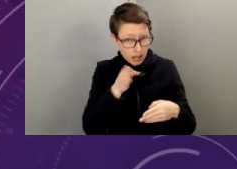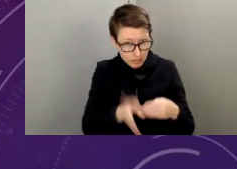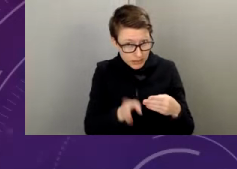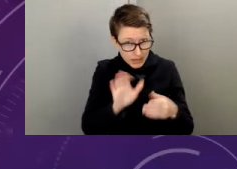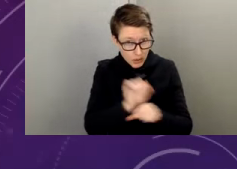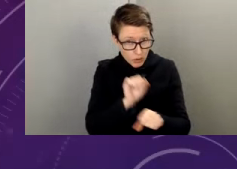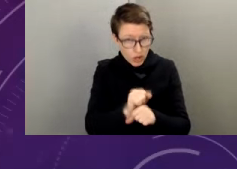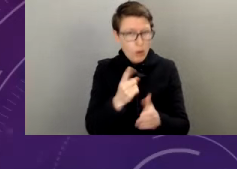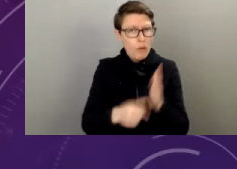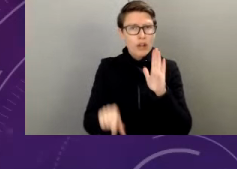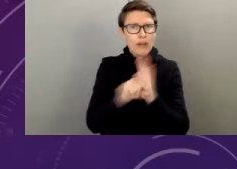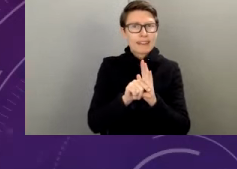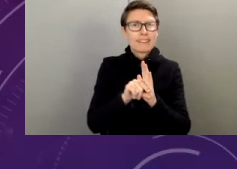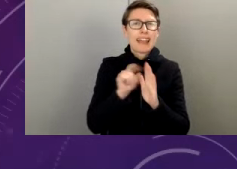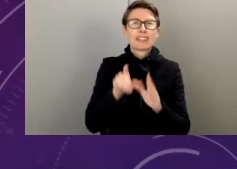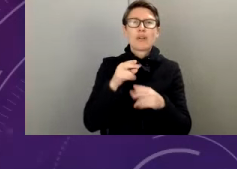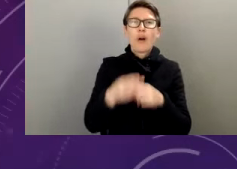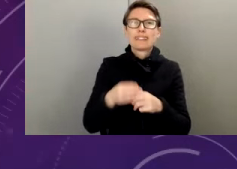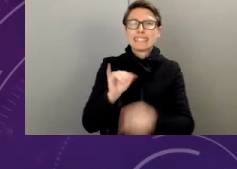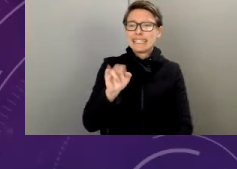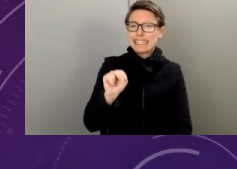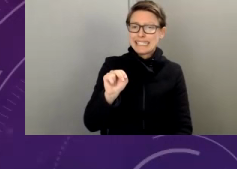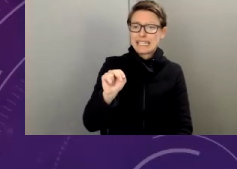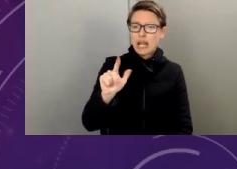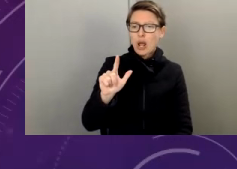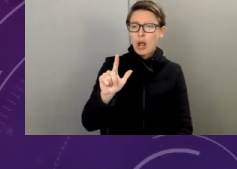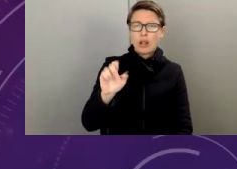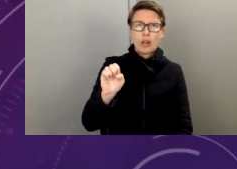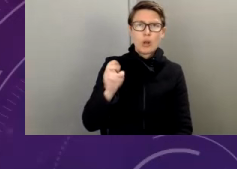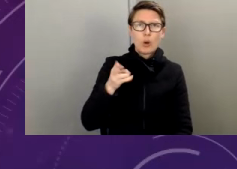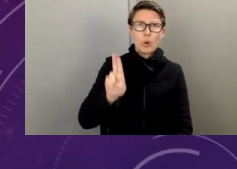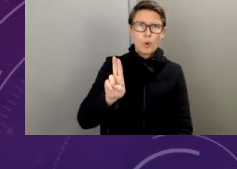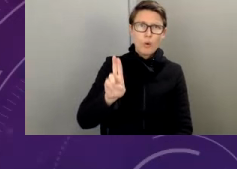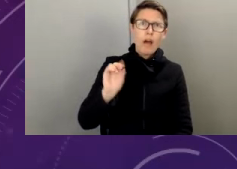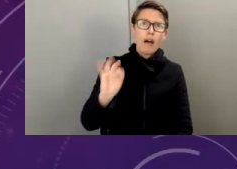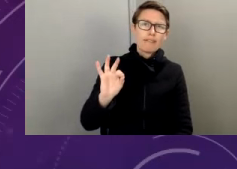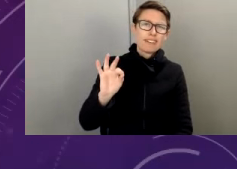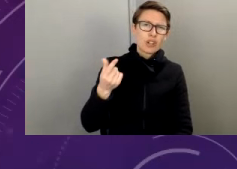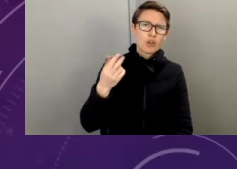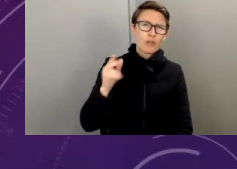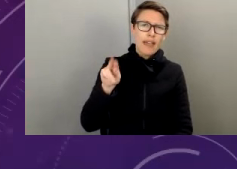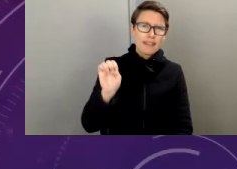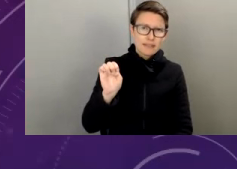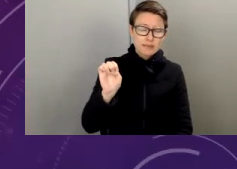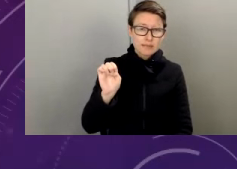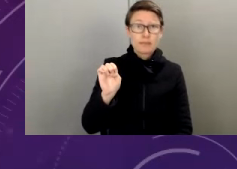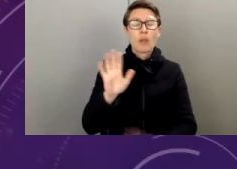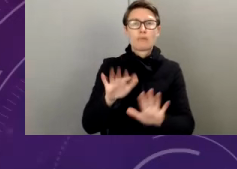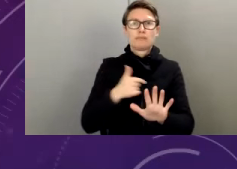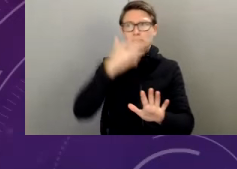It's called the in lieu of grade. Now assigning the file on your grade book. One thing I forgot to mention if you're giving an incomplete,